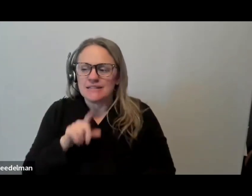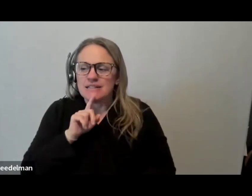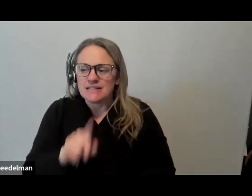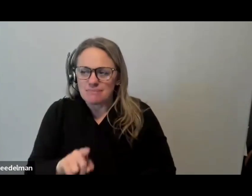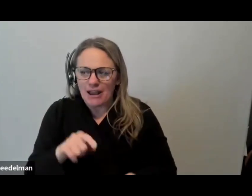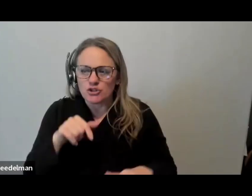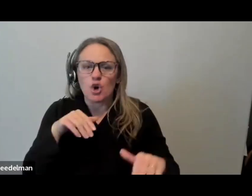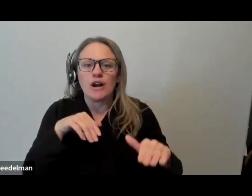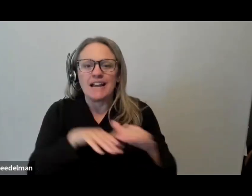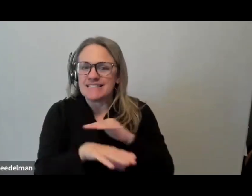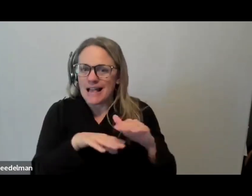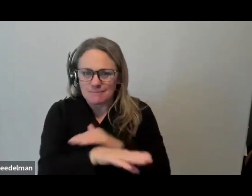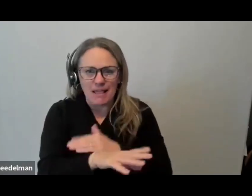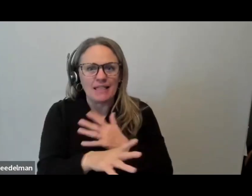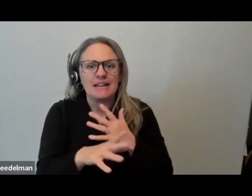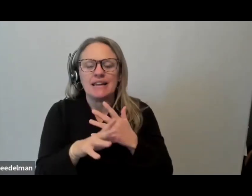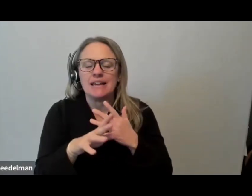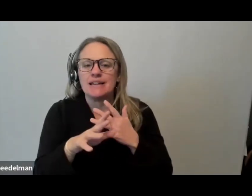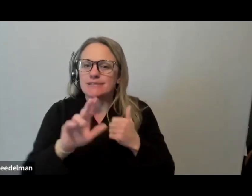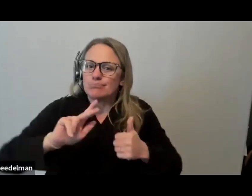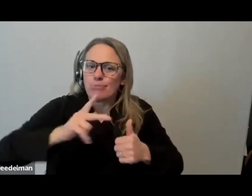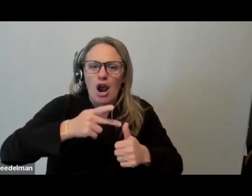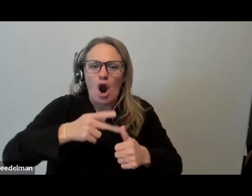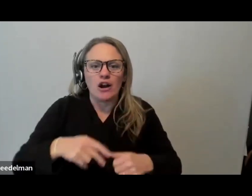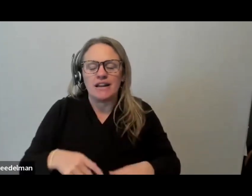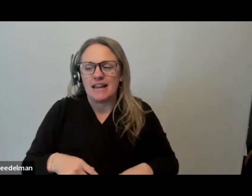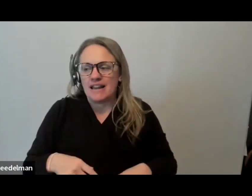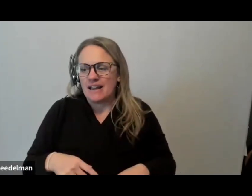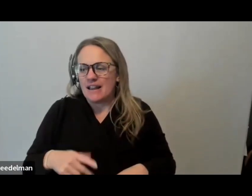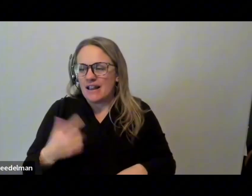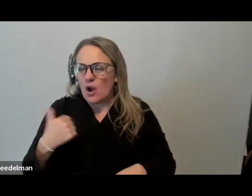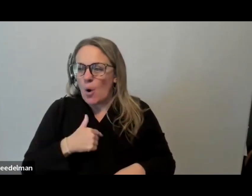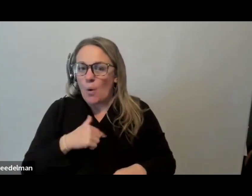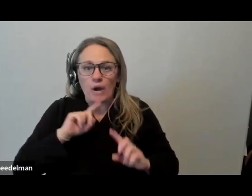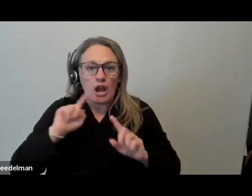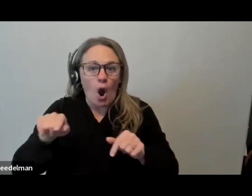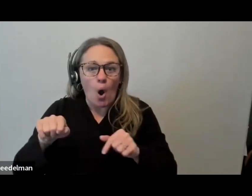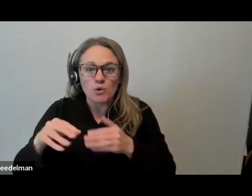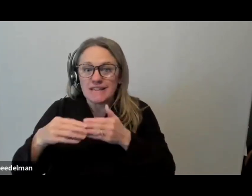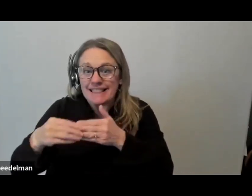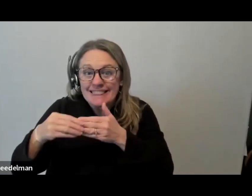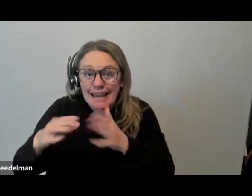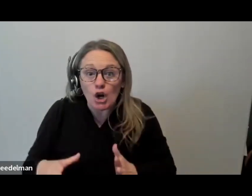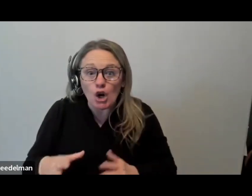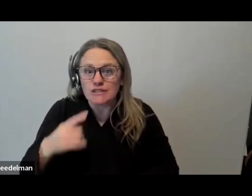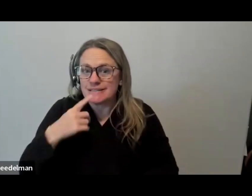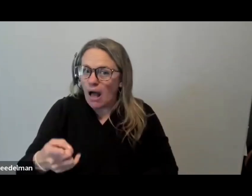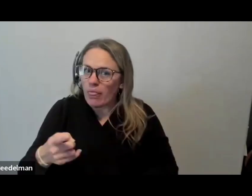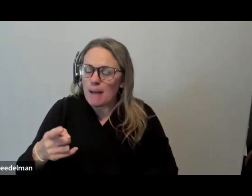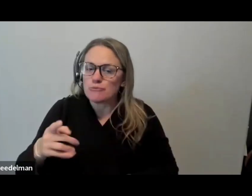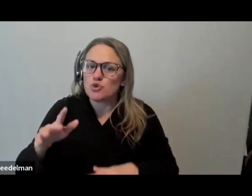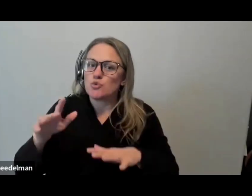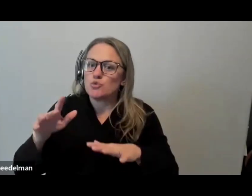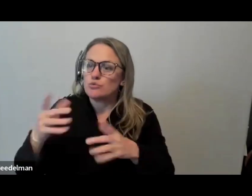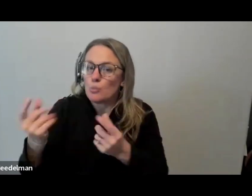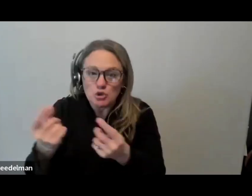we bake it into strategy, we go to leadership and tell them to push down, we go to the folks on the ground and we tell them to push up.